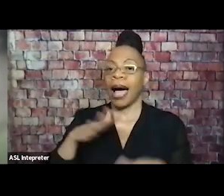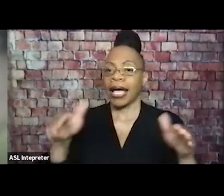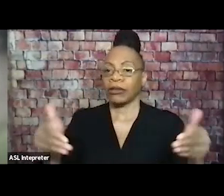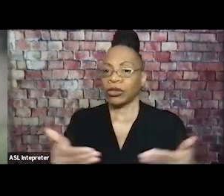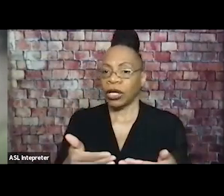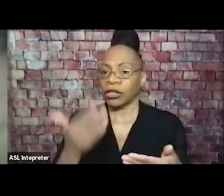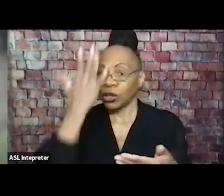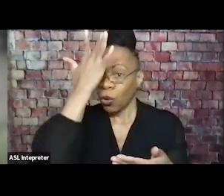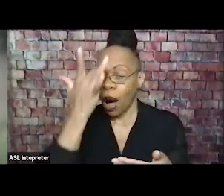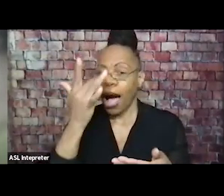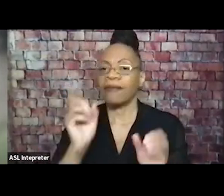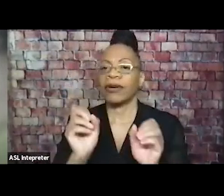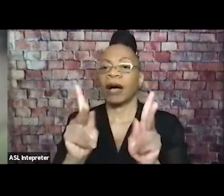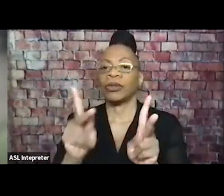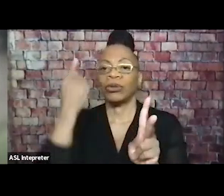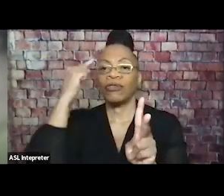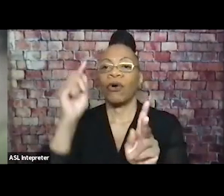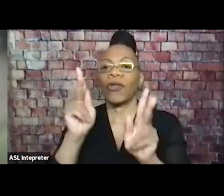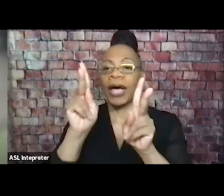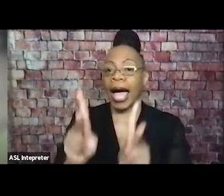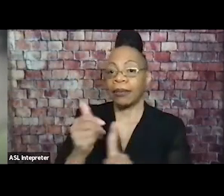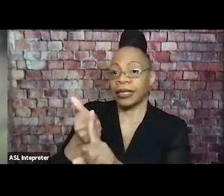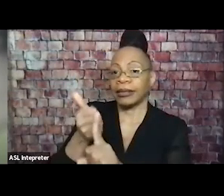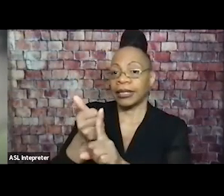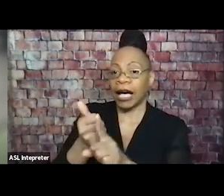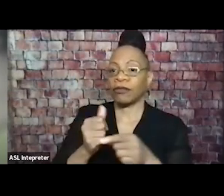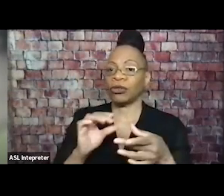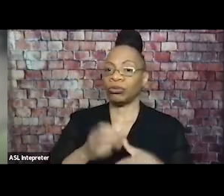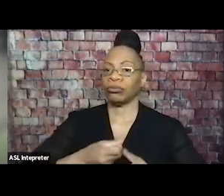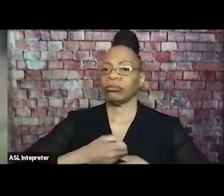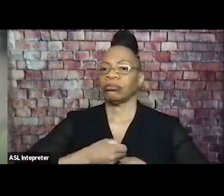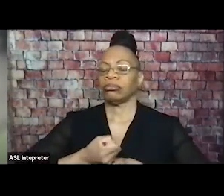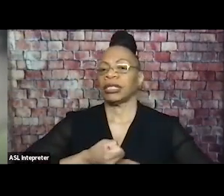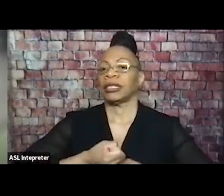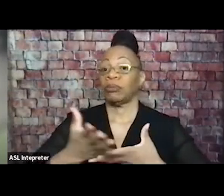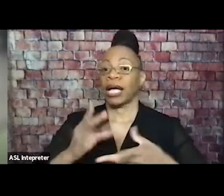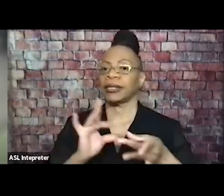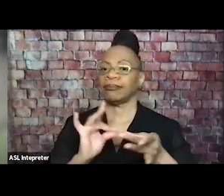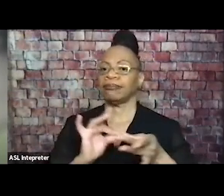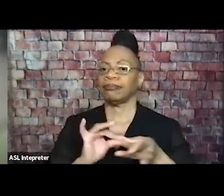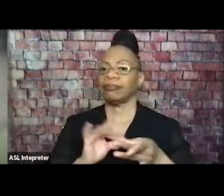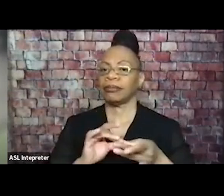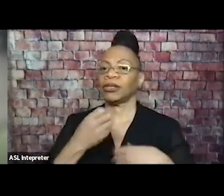for the applicant to tell their own story and to really make a strong impact with the DDS examiner.